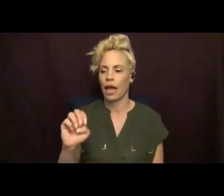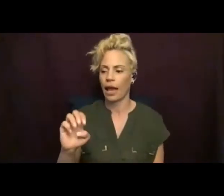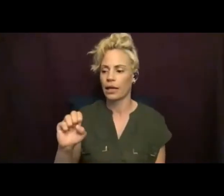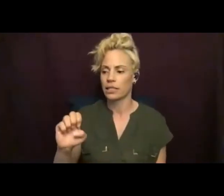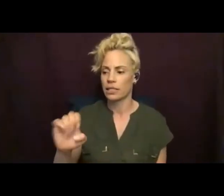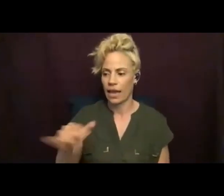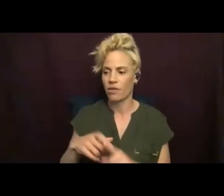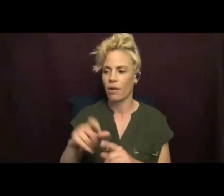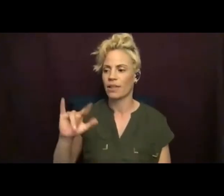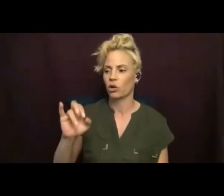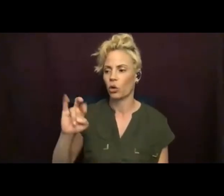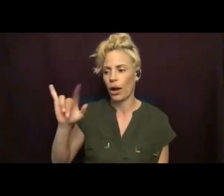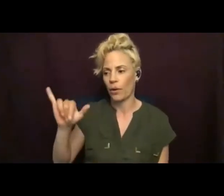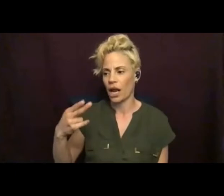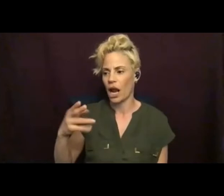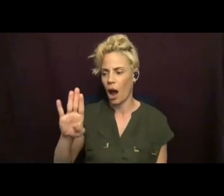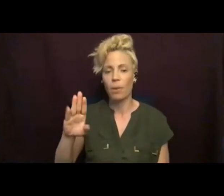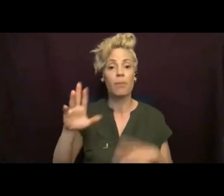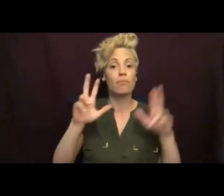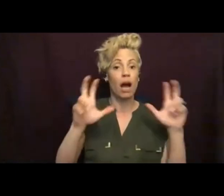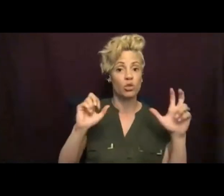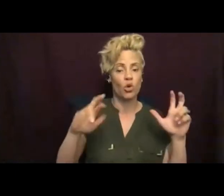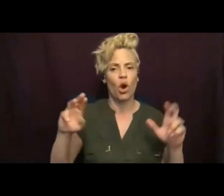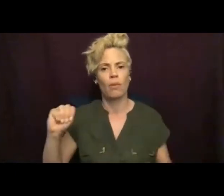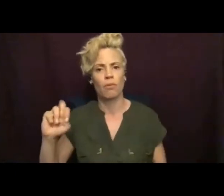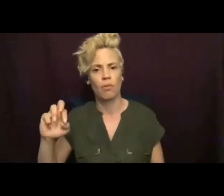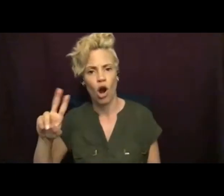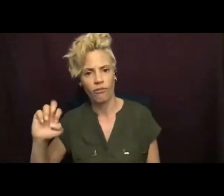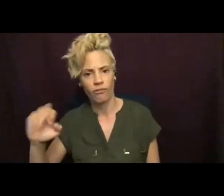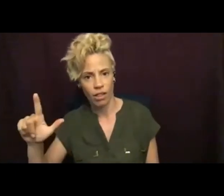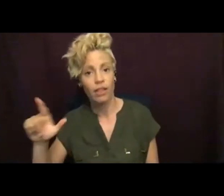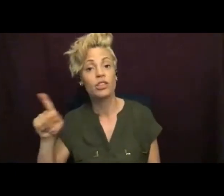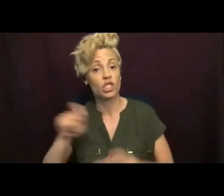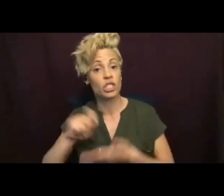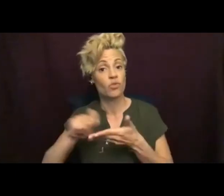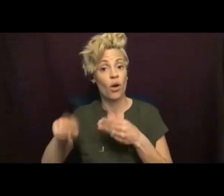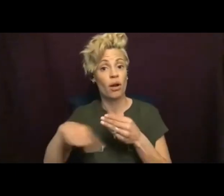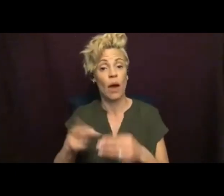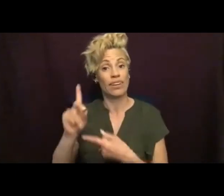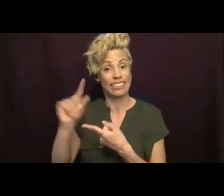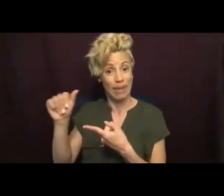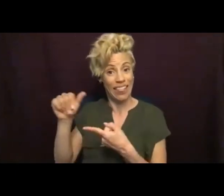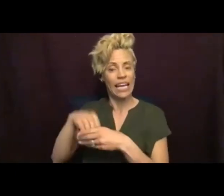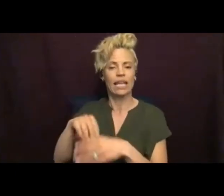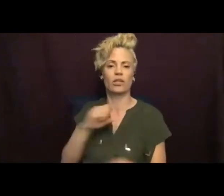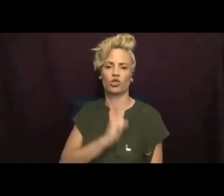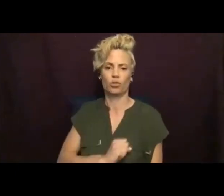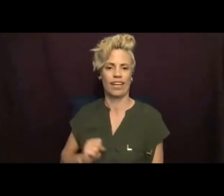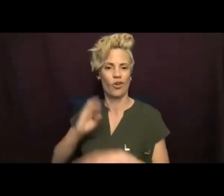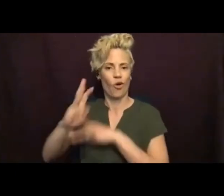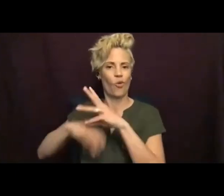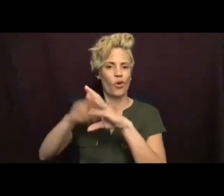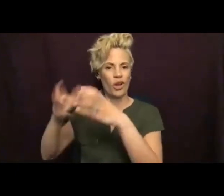where she writes about being disabled in a superhero world. And she writes about the portrayal of superheroes